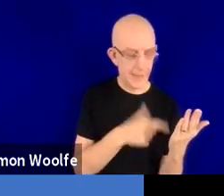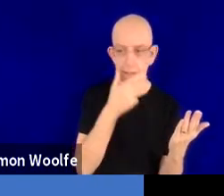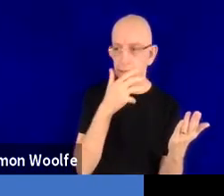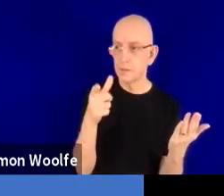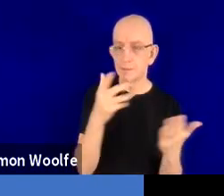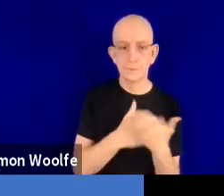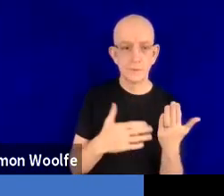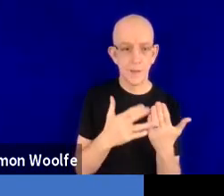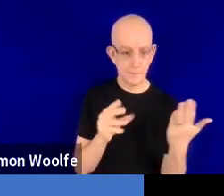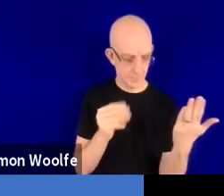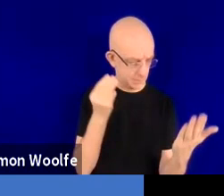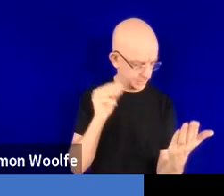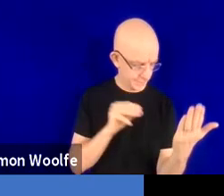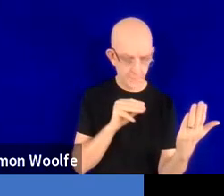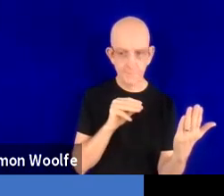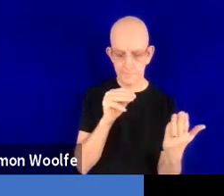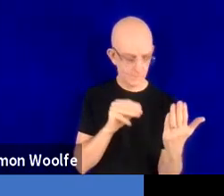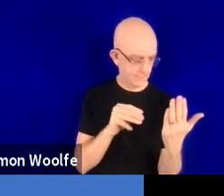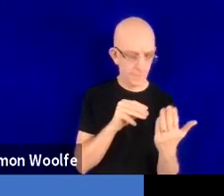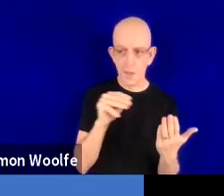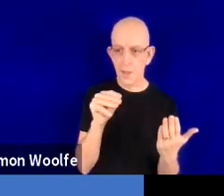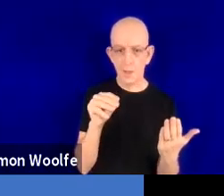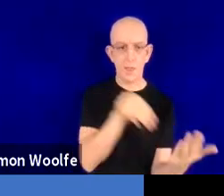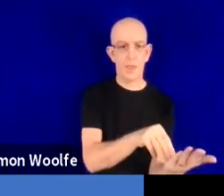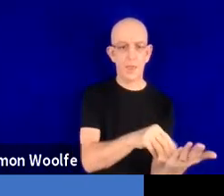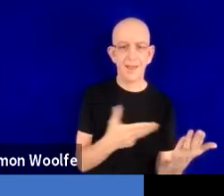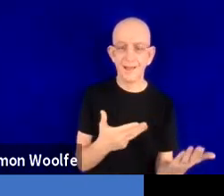On the other hand, many schemes, such as the Philippines, they use those existing registries